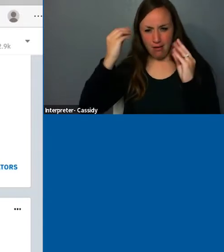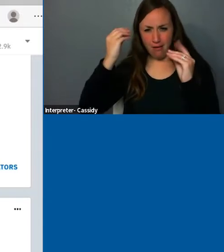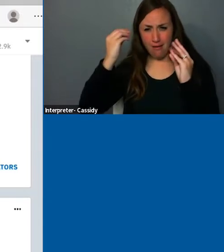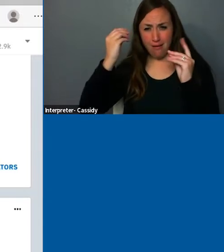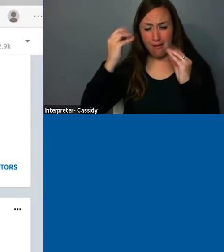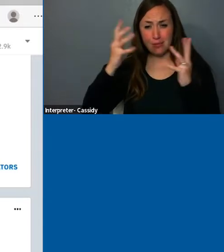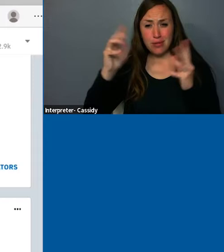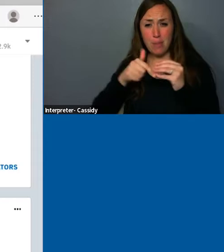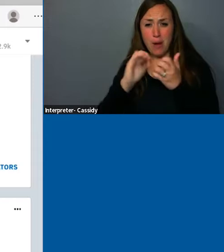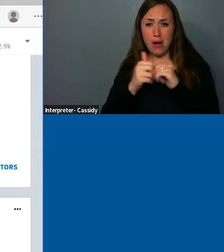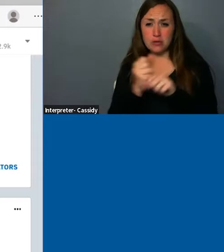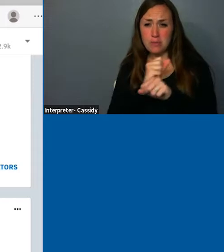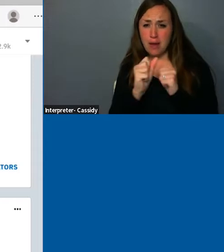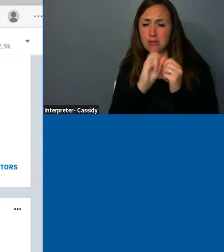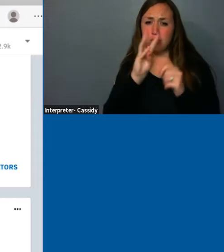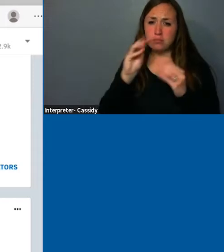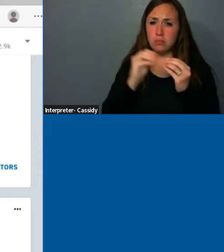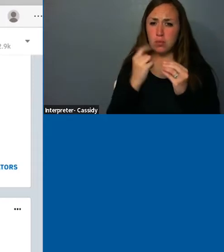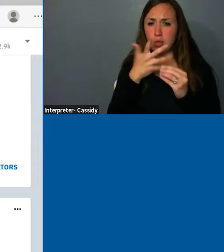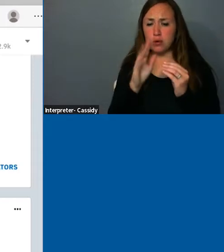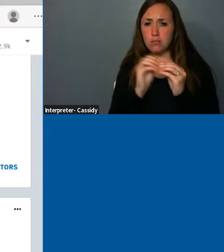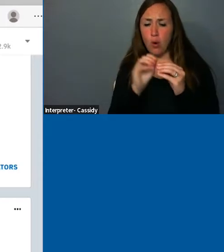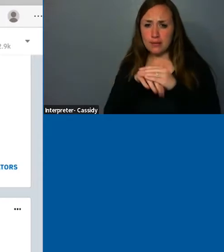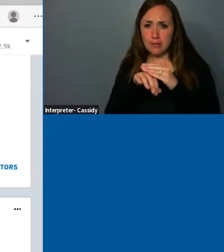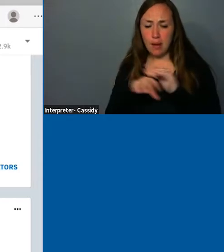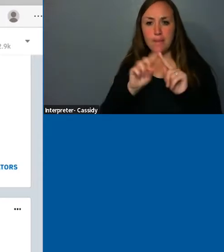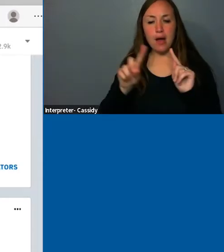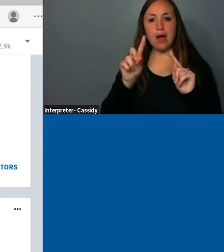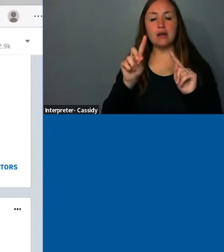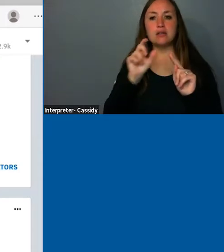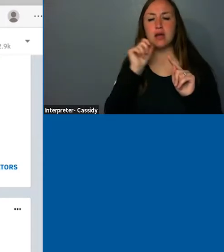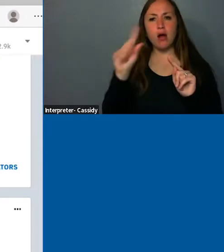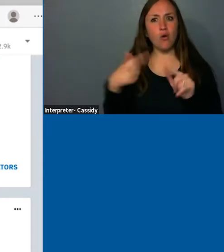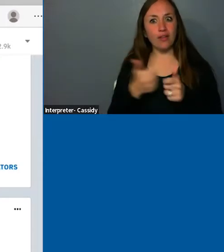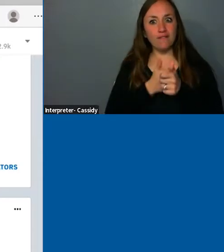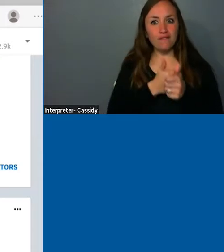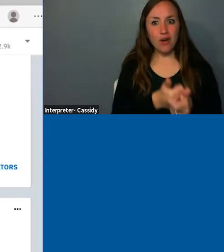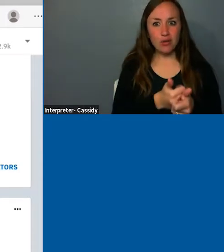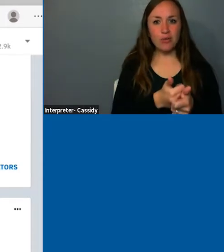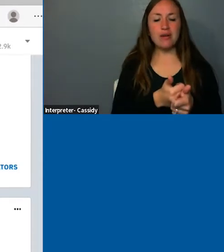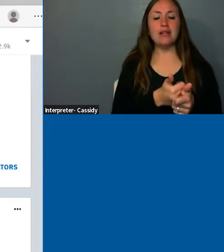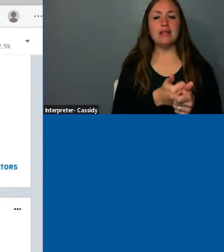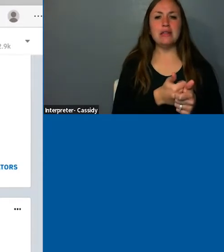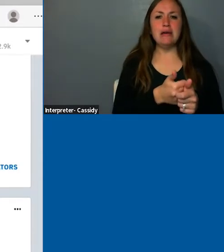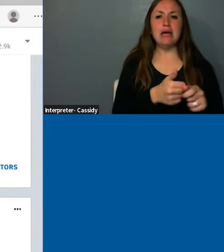but they've also thought a lot about how to go beyond compliance and into building a great product